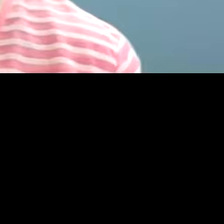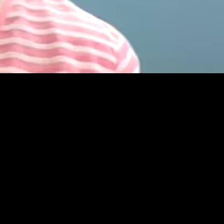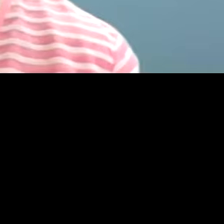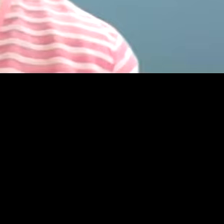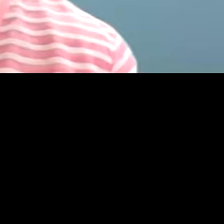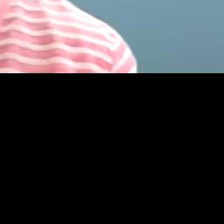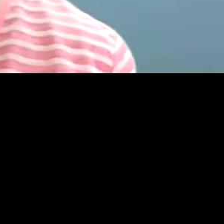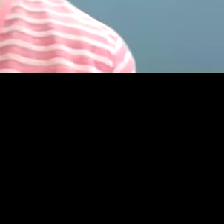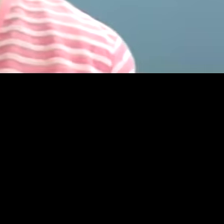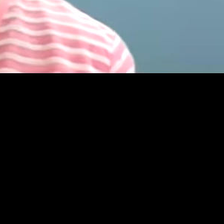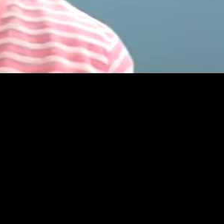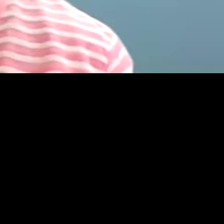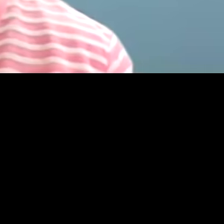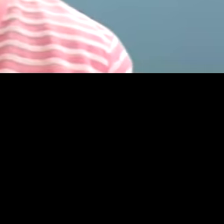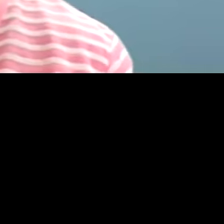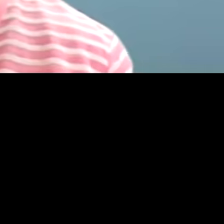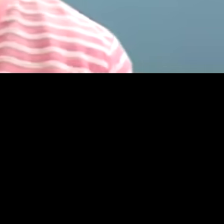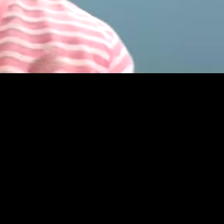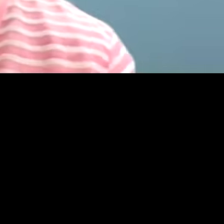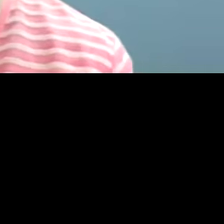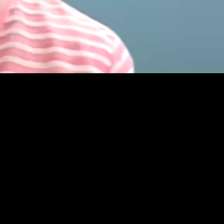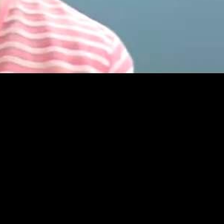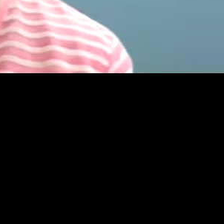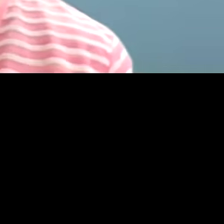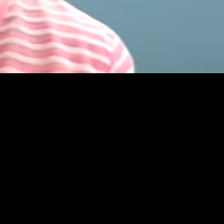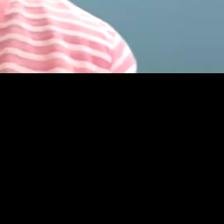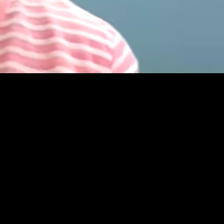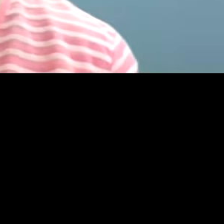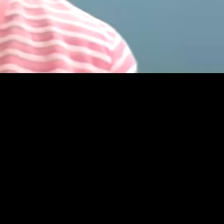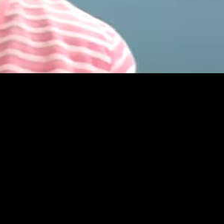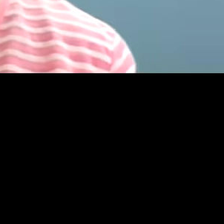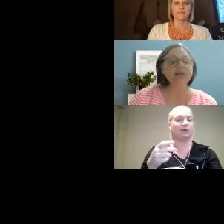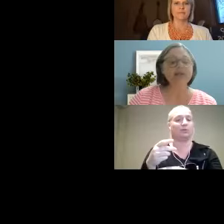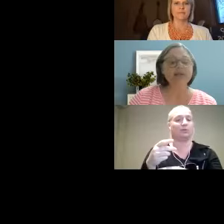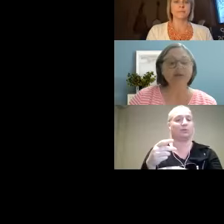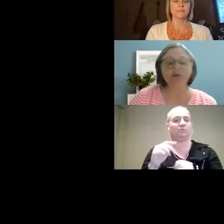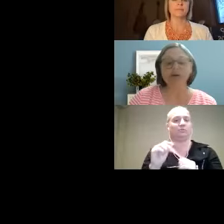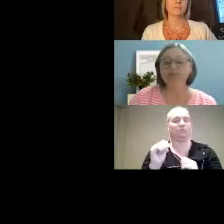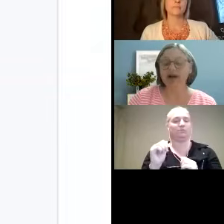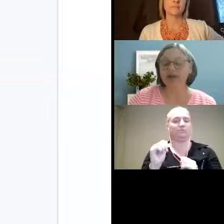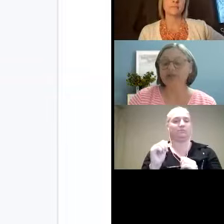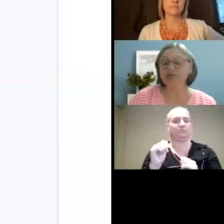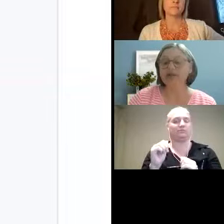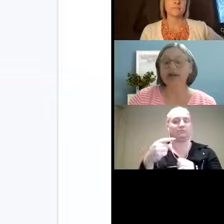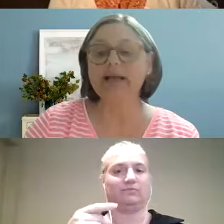As I shared with you, she's a practitioner. That's how I knew her. And she's done the work as a practitioner.